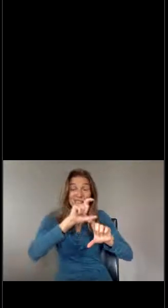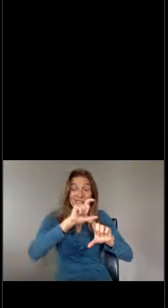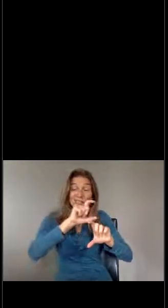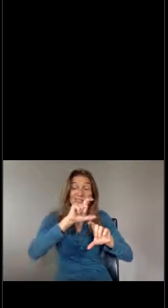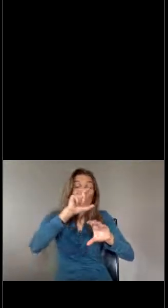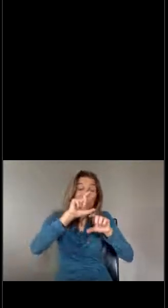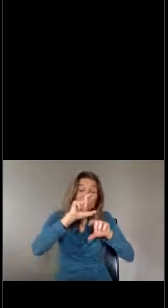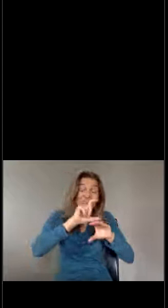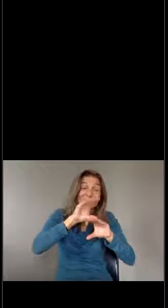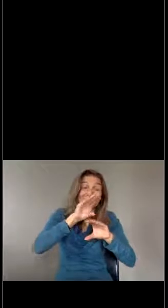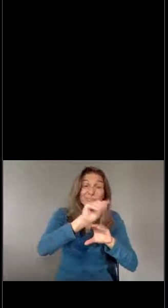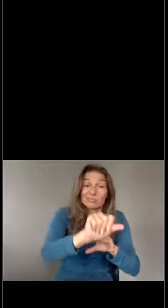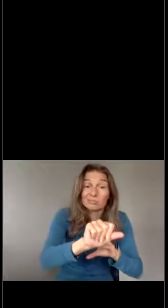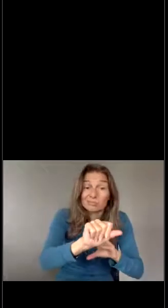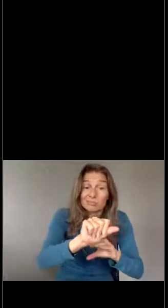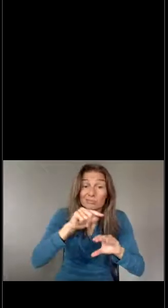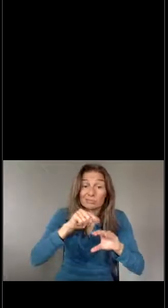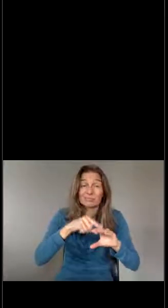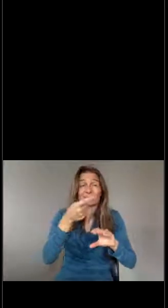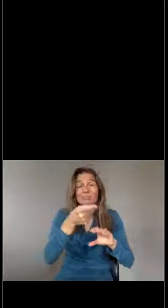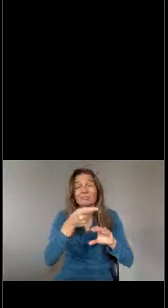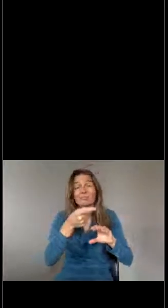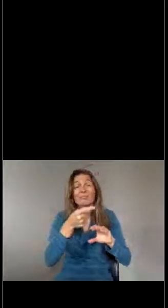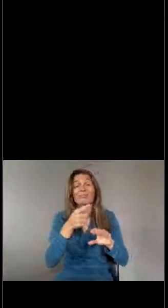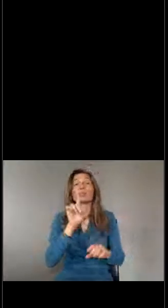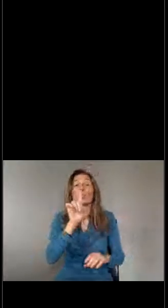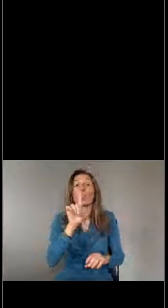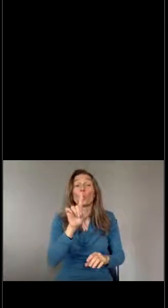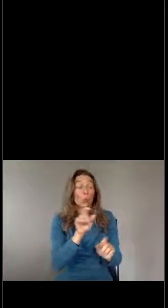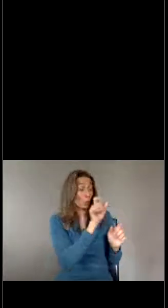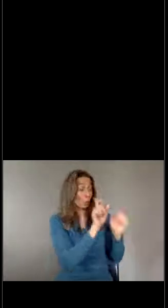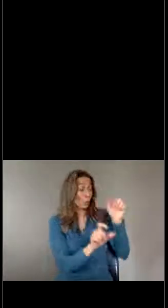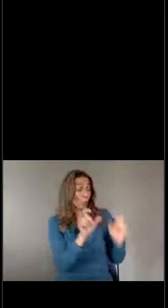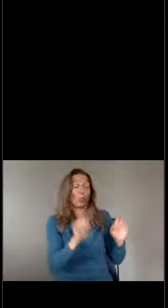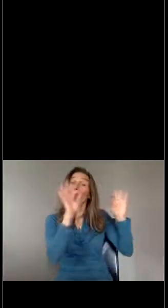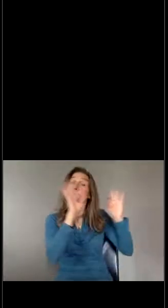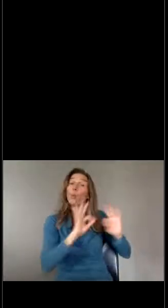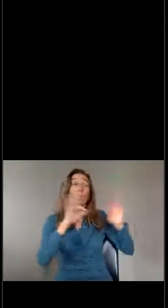that 37% of households with disabilities would be considered living in poverty.